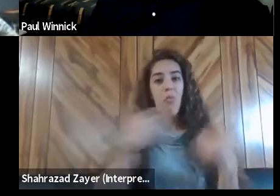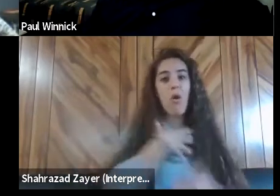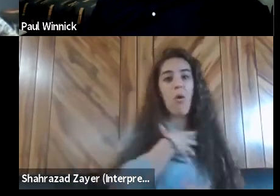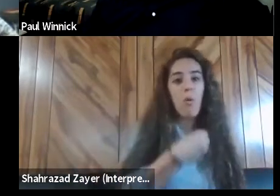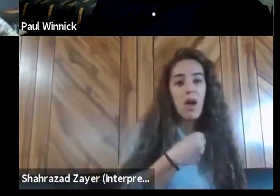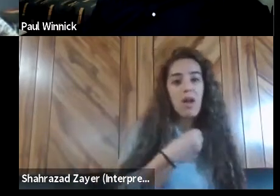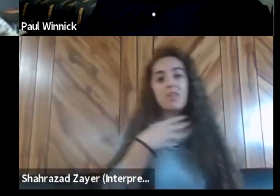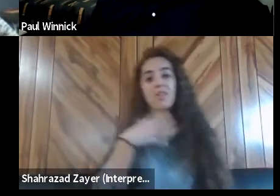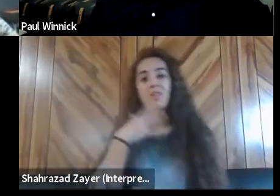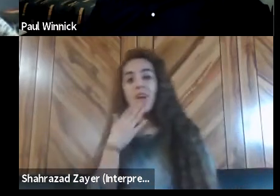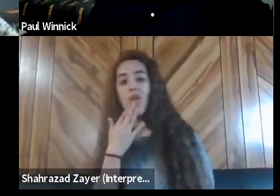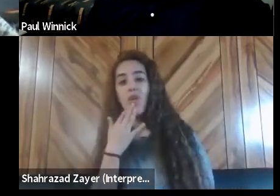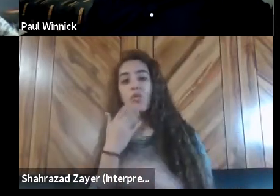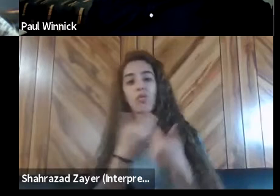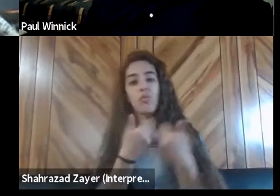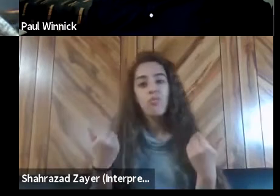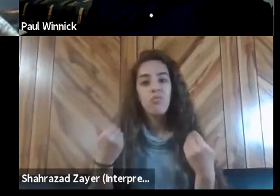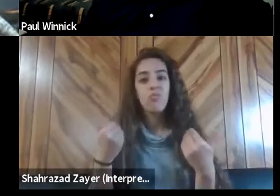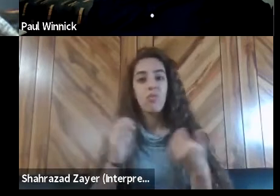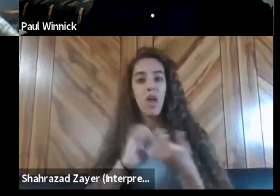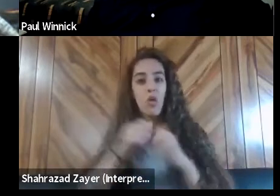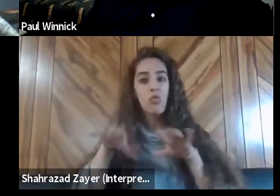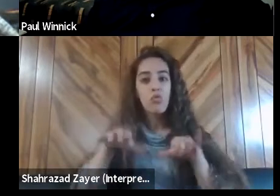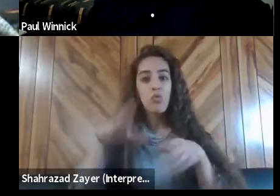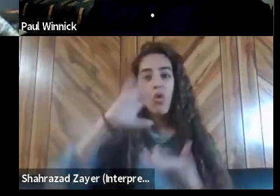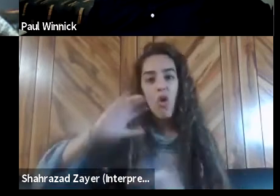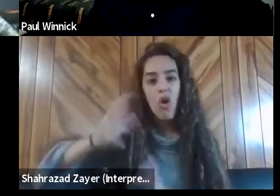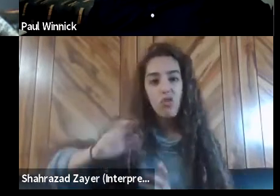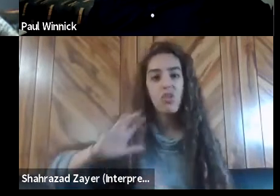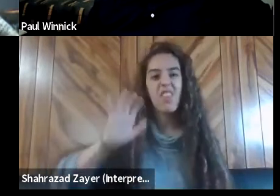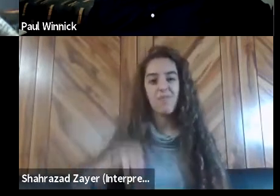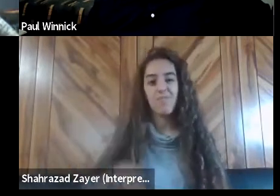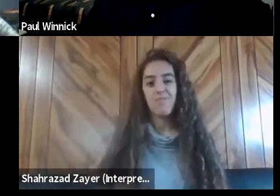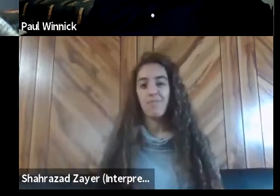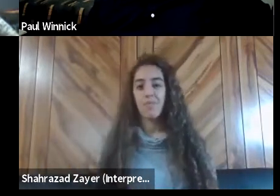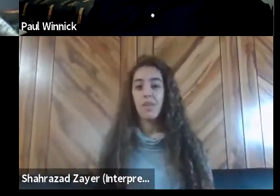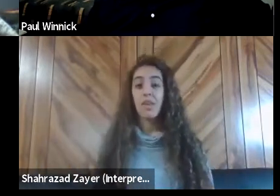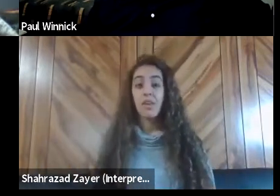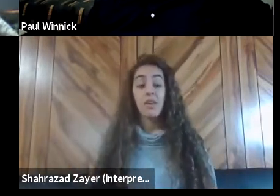upstairs and she says, Madre, I did my laundry, I said you did